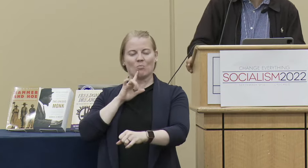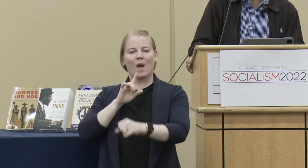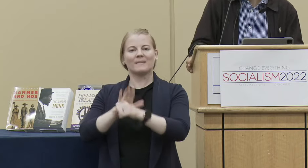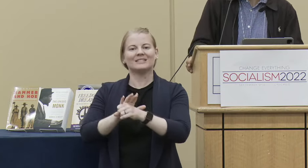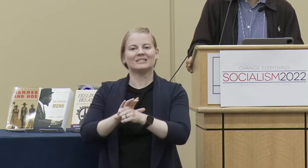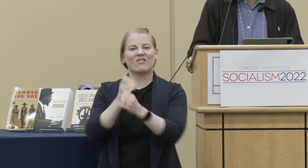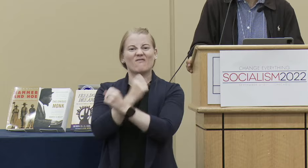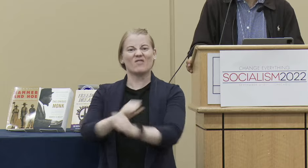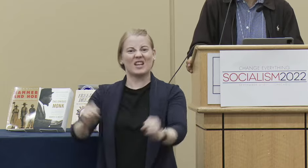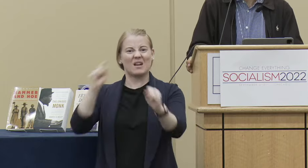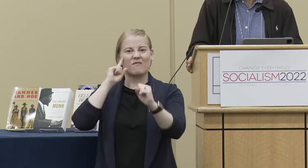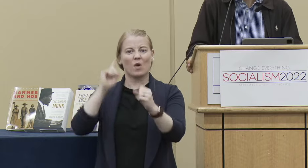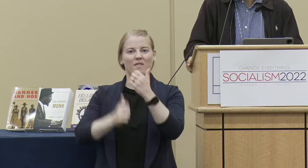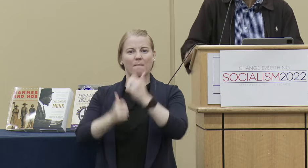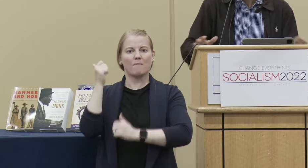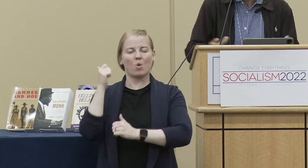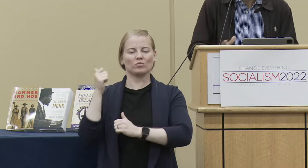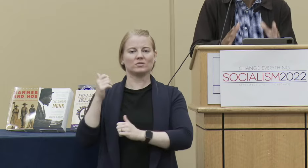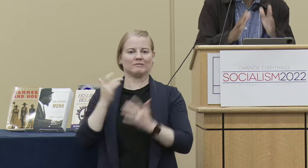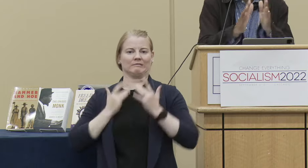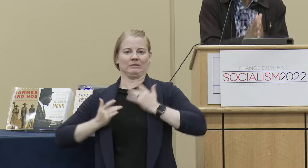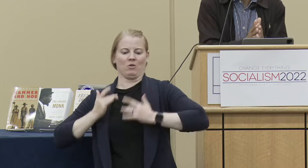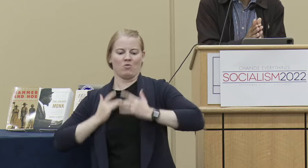secure freedom for the most downtrodden and old it, and you